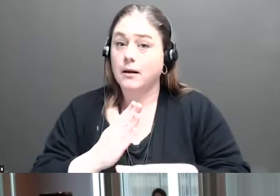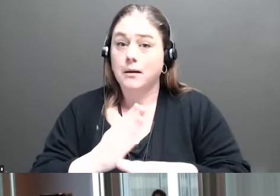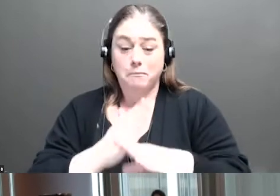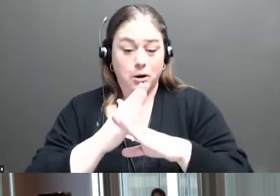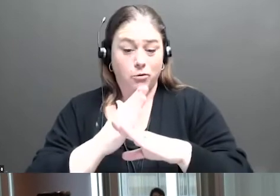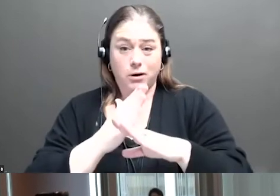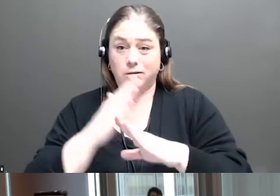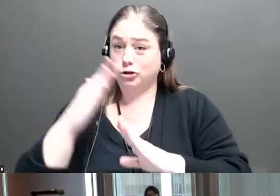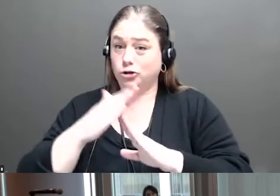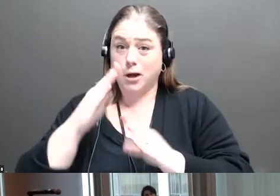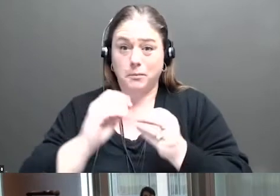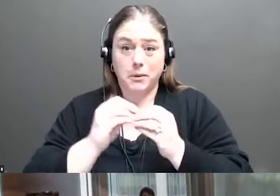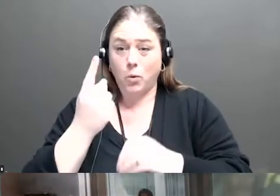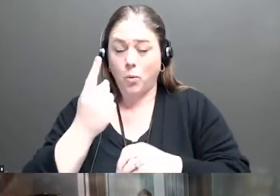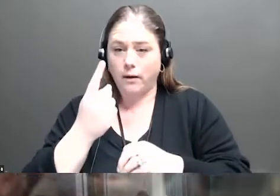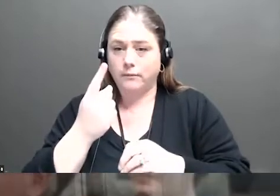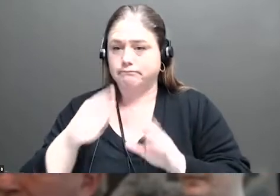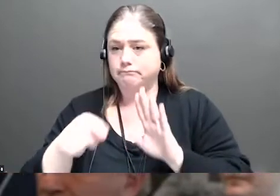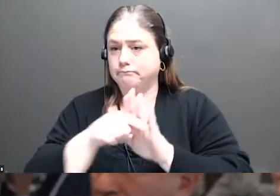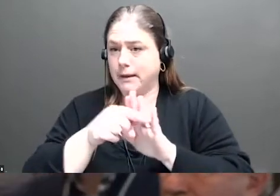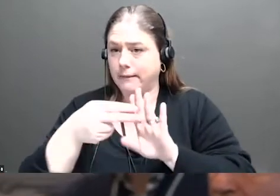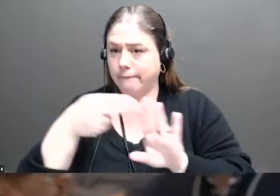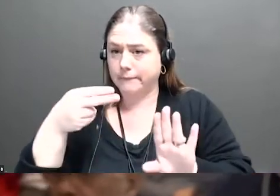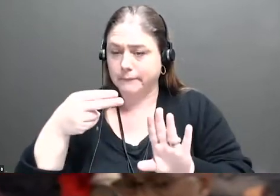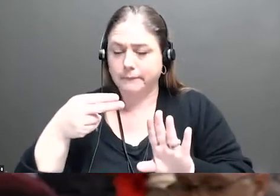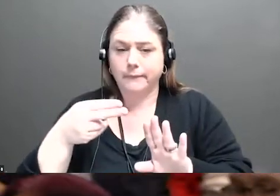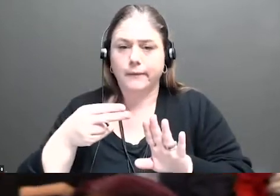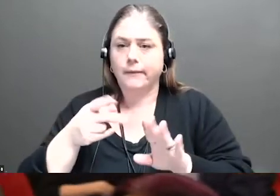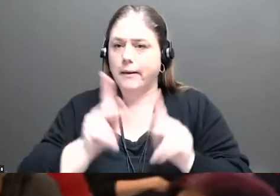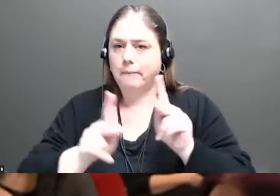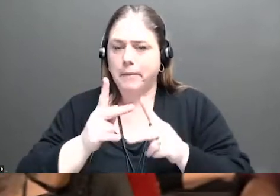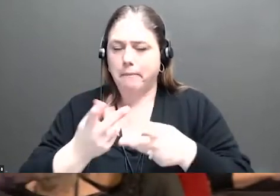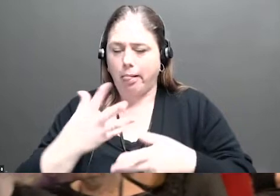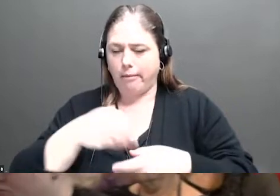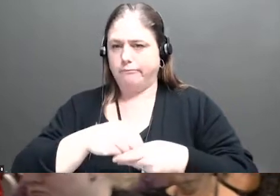stigma and unconscious bias. And when we get right down to it, people don't even have a